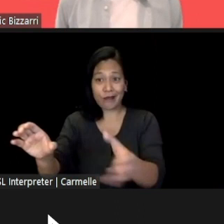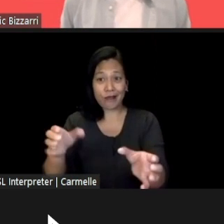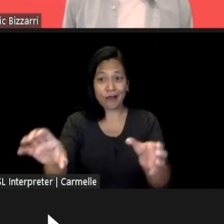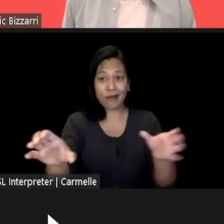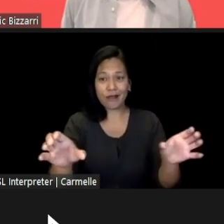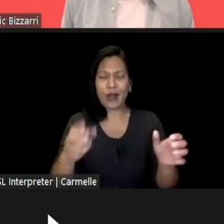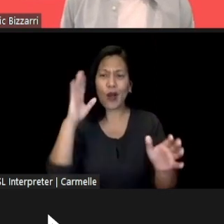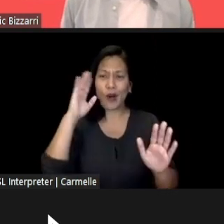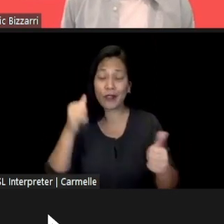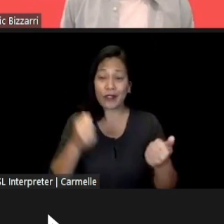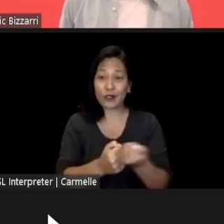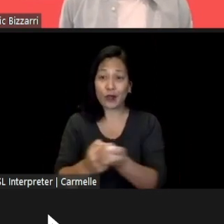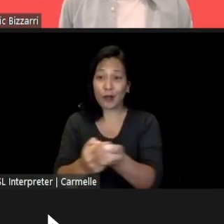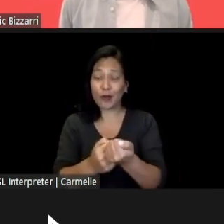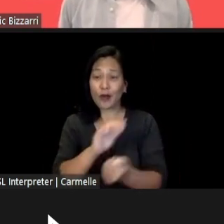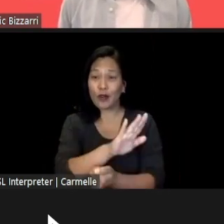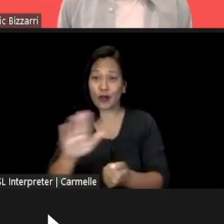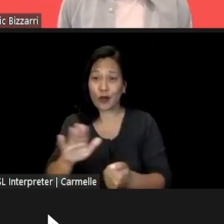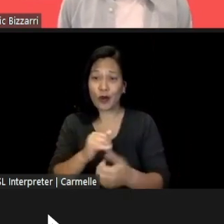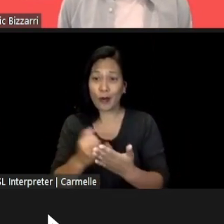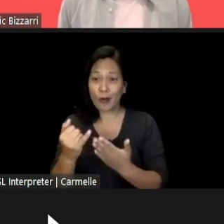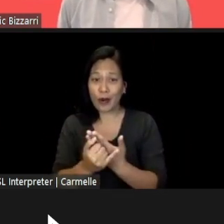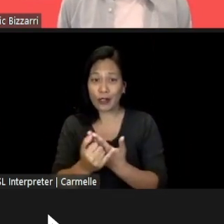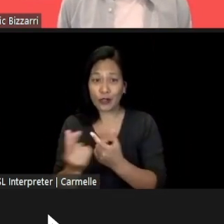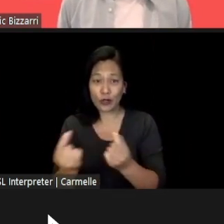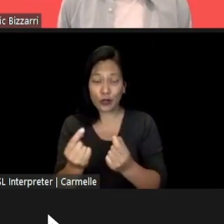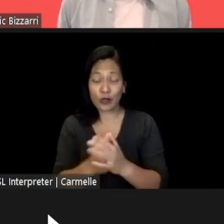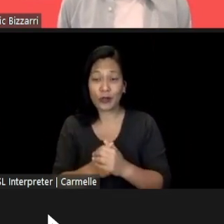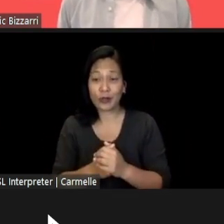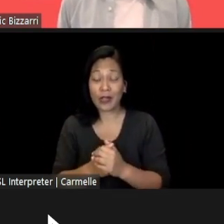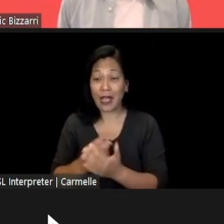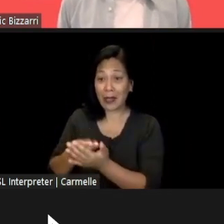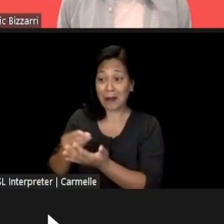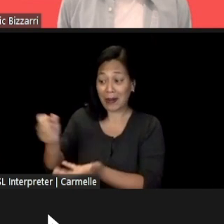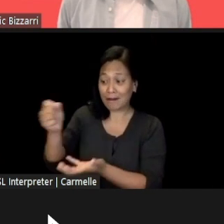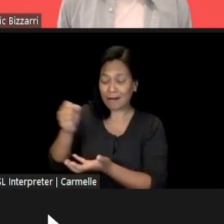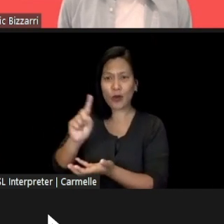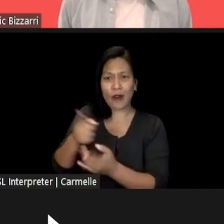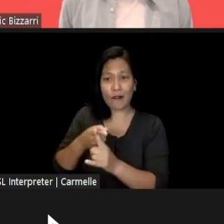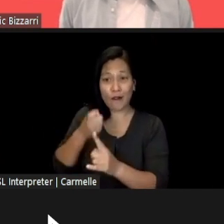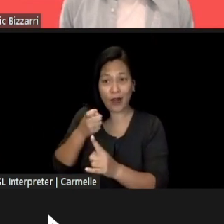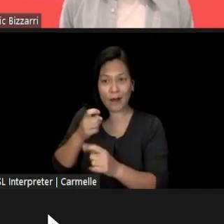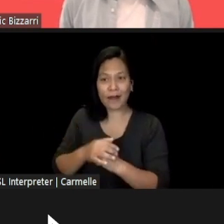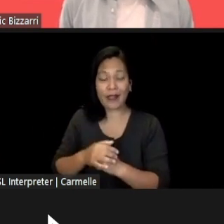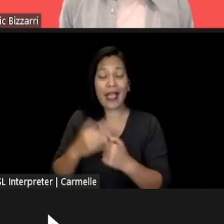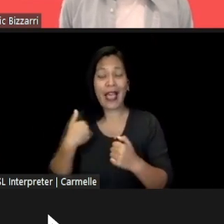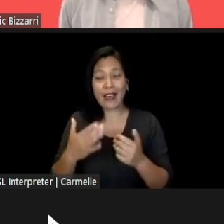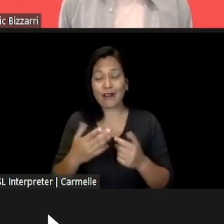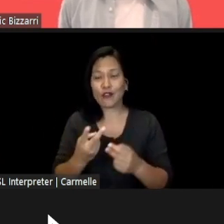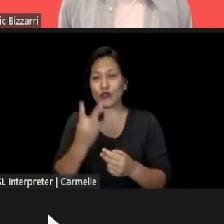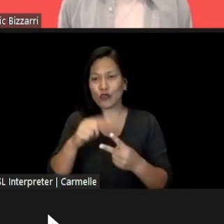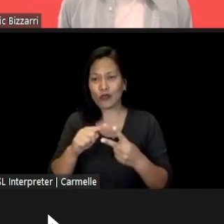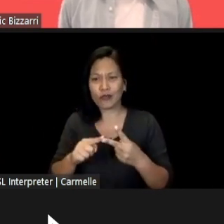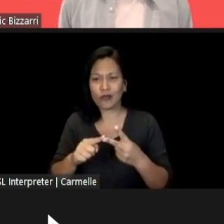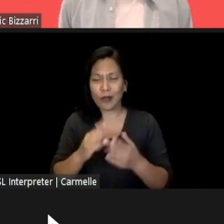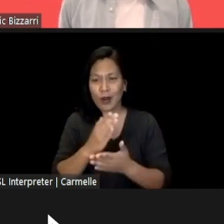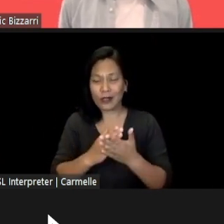We get this money from two distinct players, the public side and the private side.